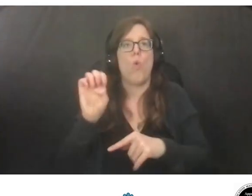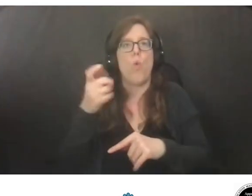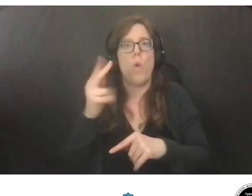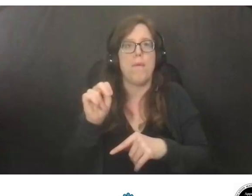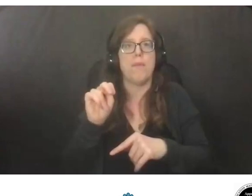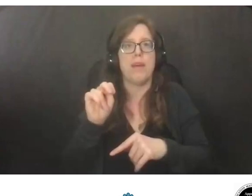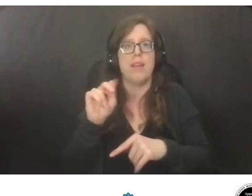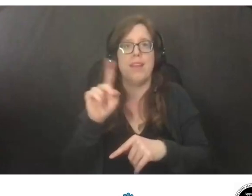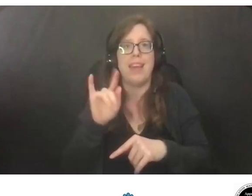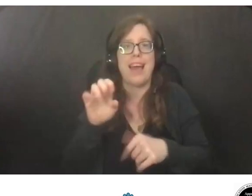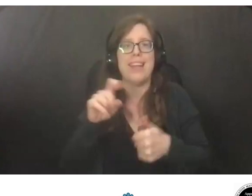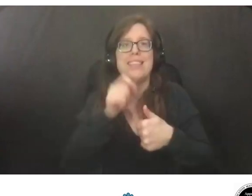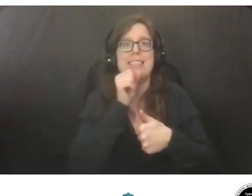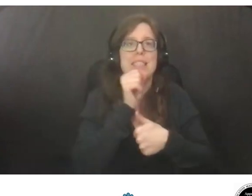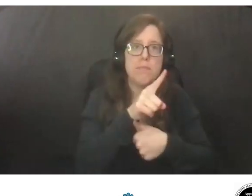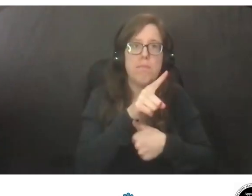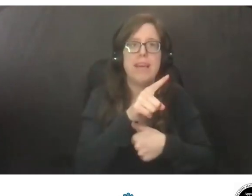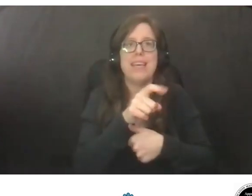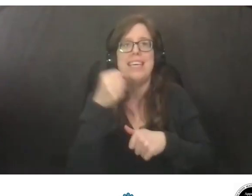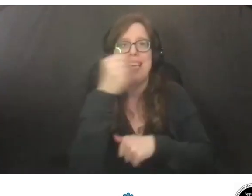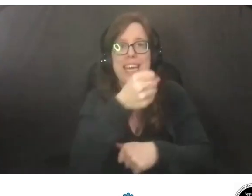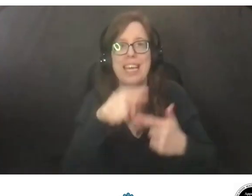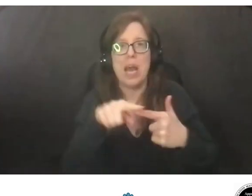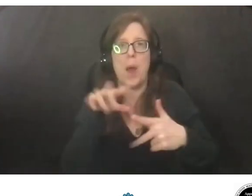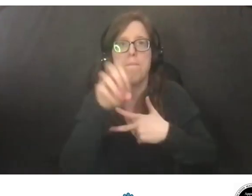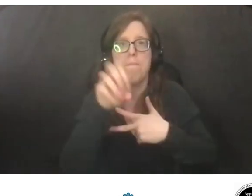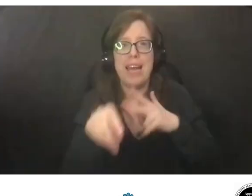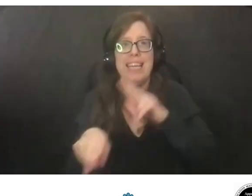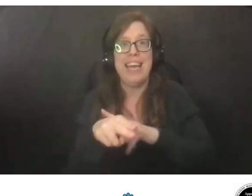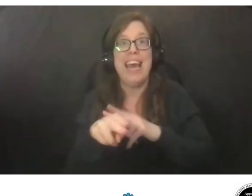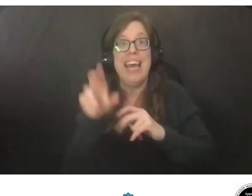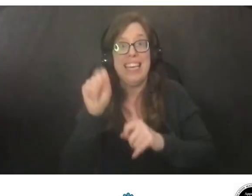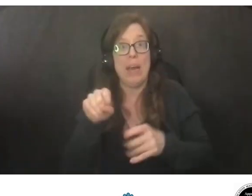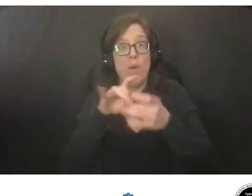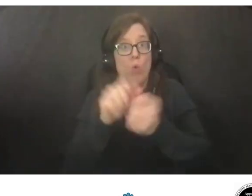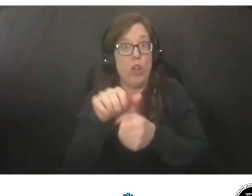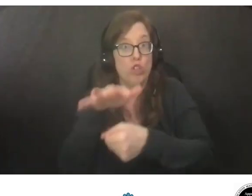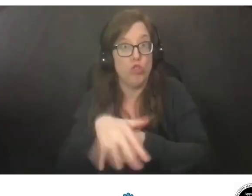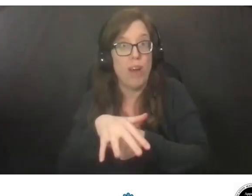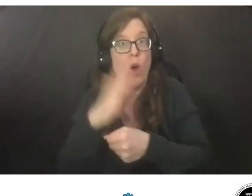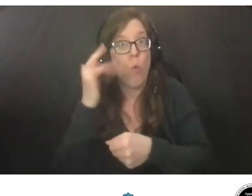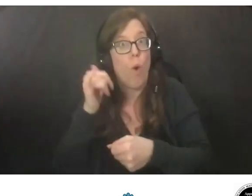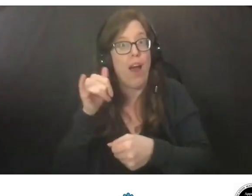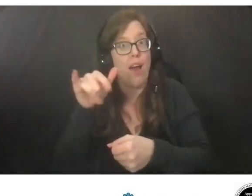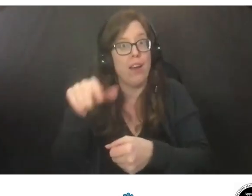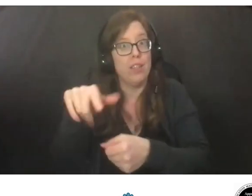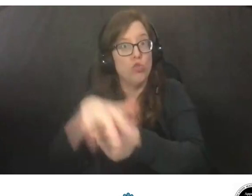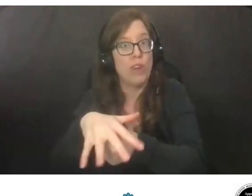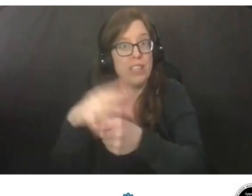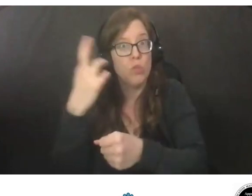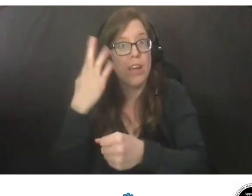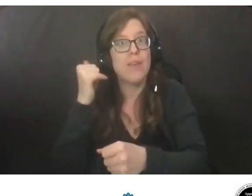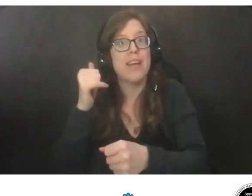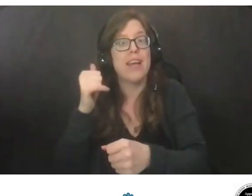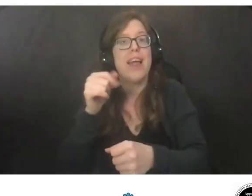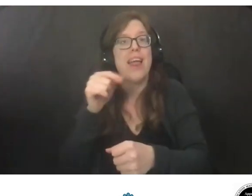That...that the spitting, the hitting, the kidding...kicking, and the biting. Yes, can be stress-related, but it's stress-related, because there's a demand putting on